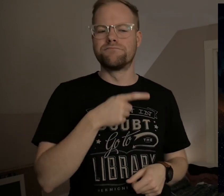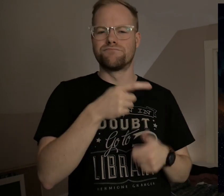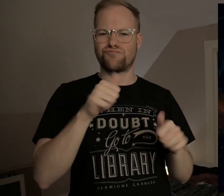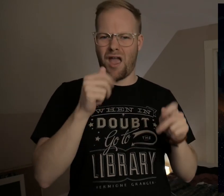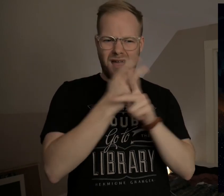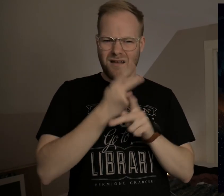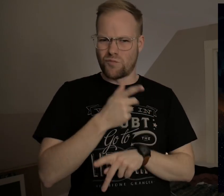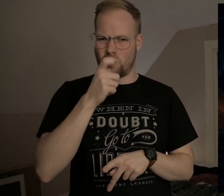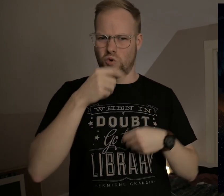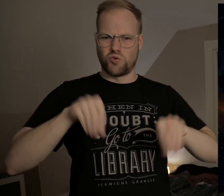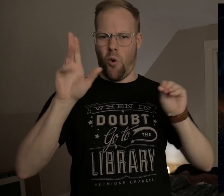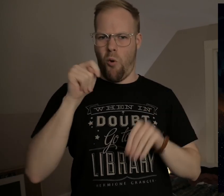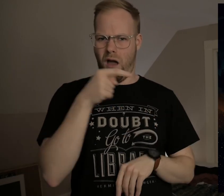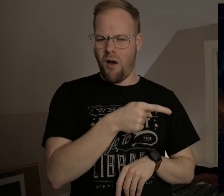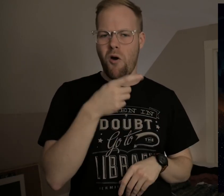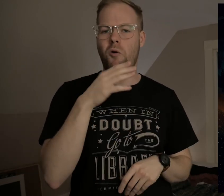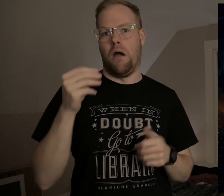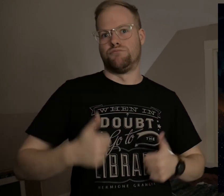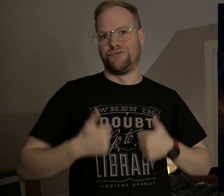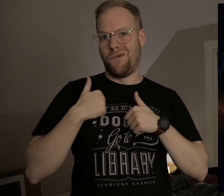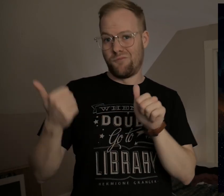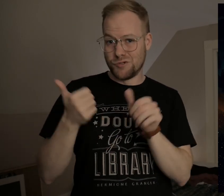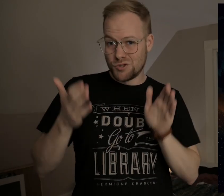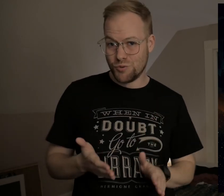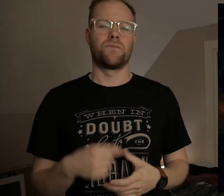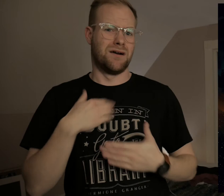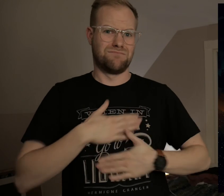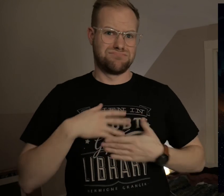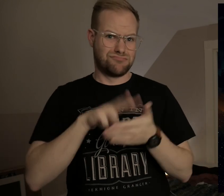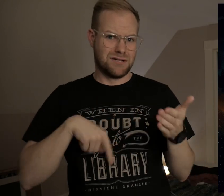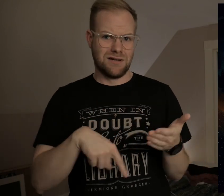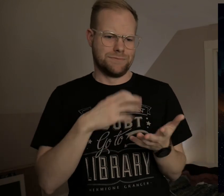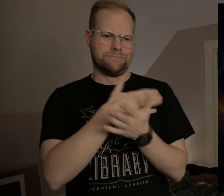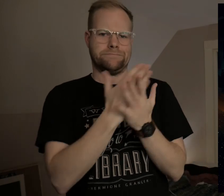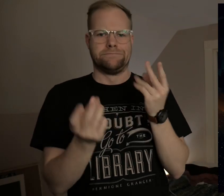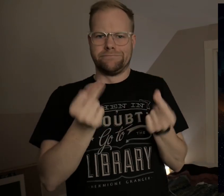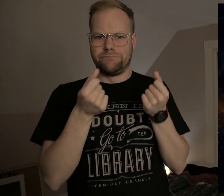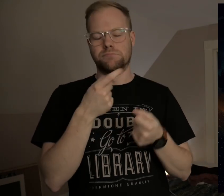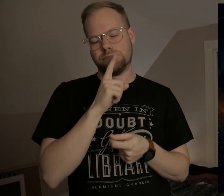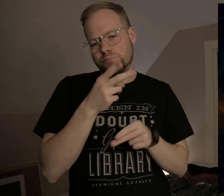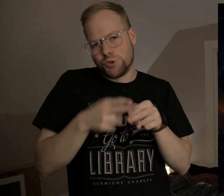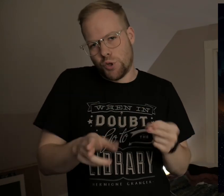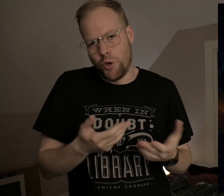She’s trying to find out who sold her out, and survive her pursuers. I enjoyed reading this, and finished it very quickly because it is fairly short.